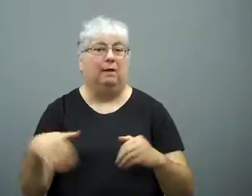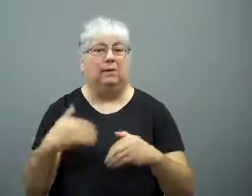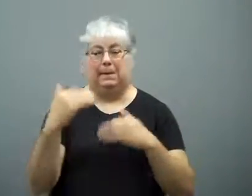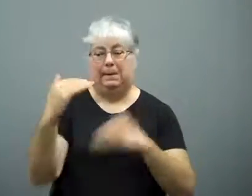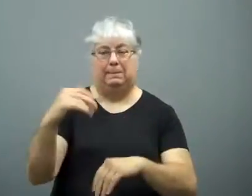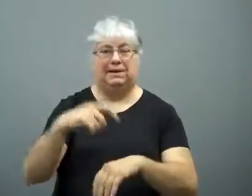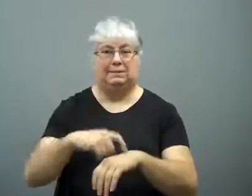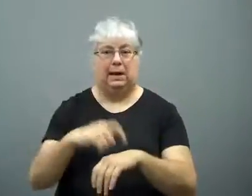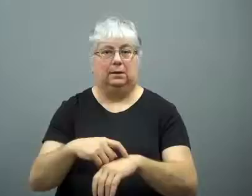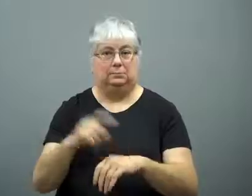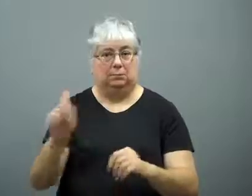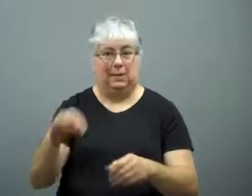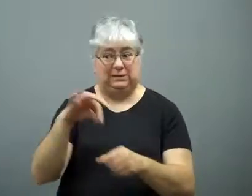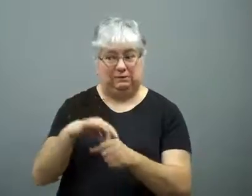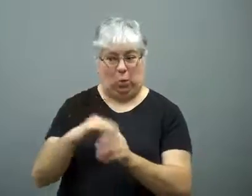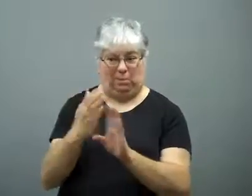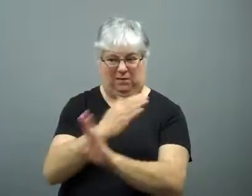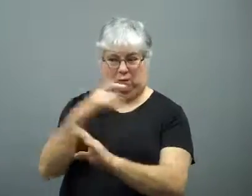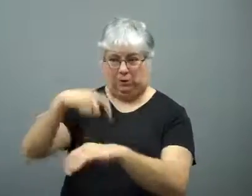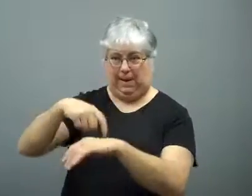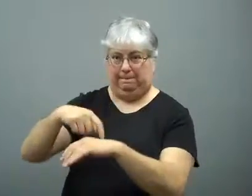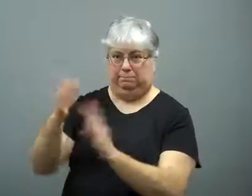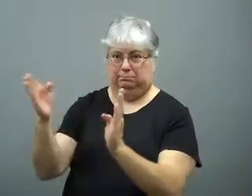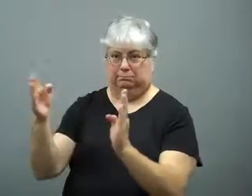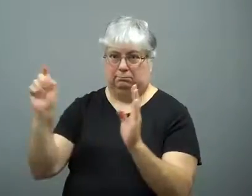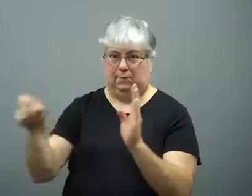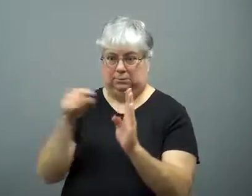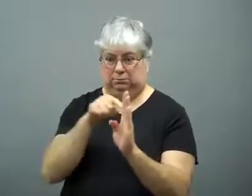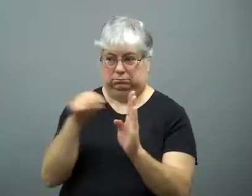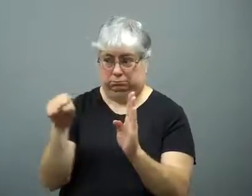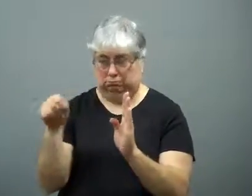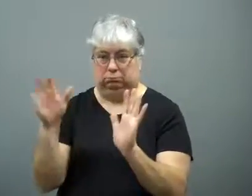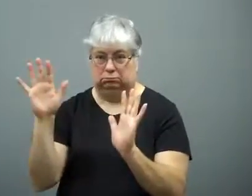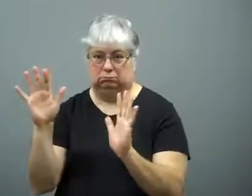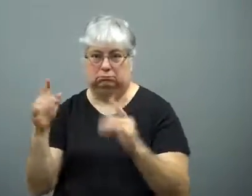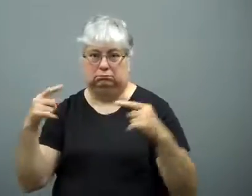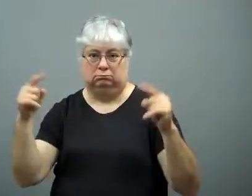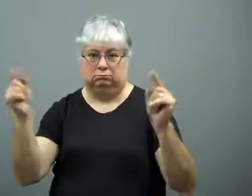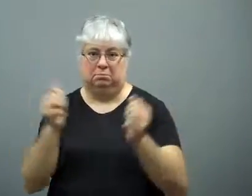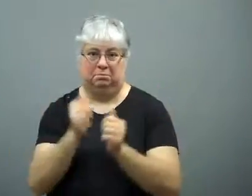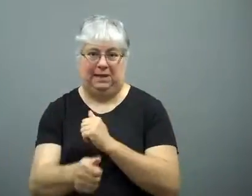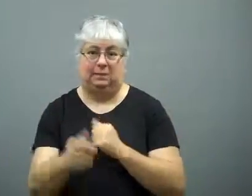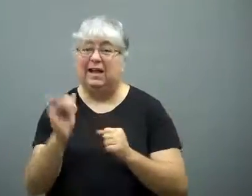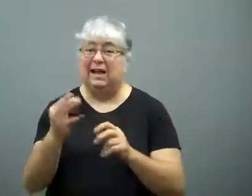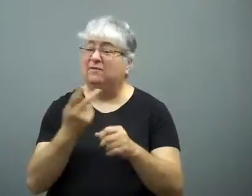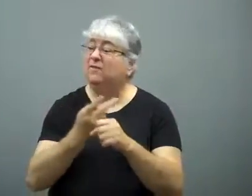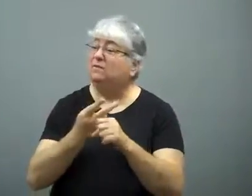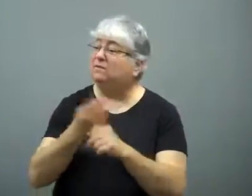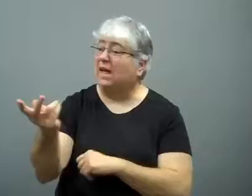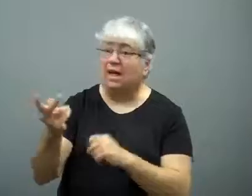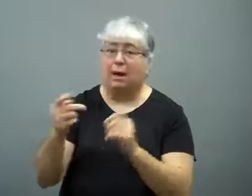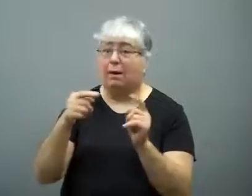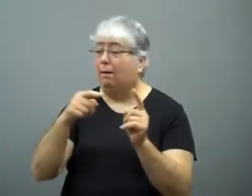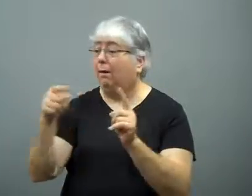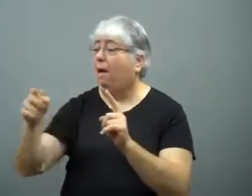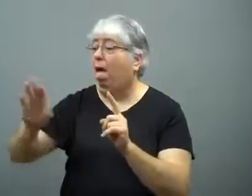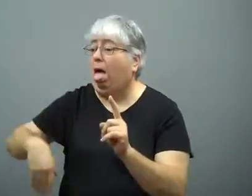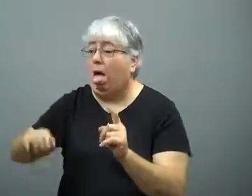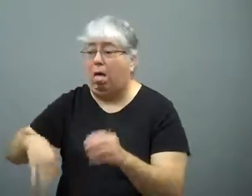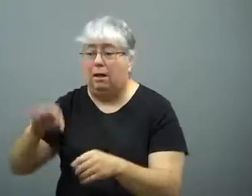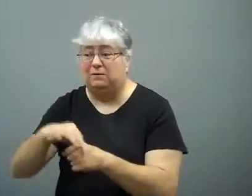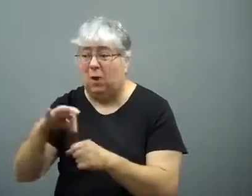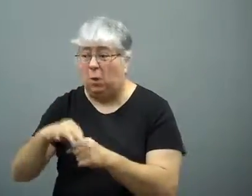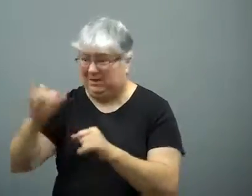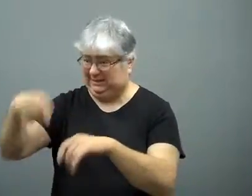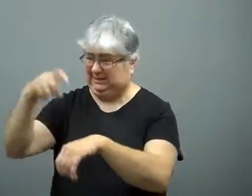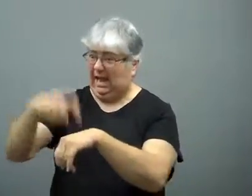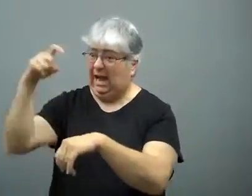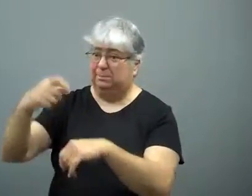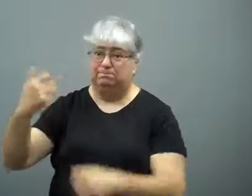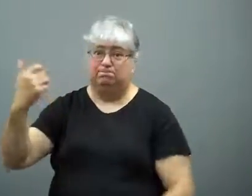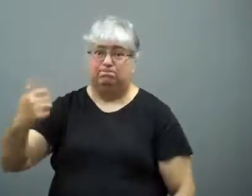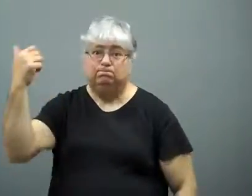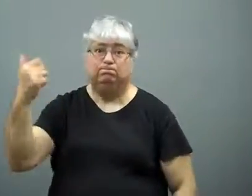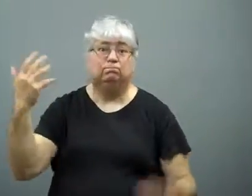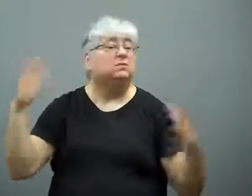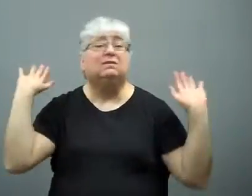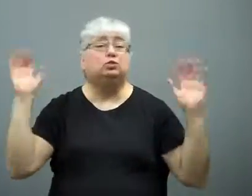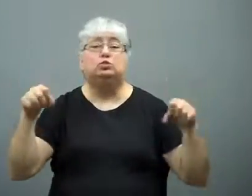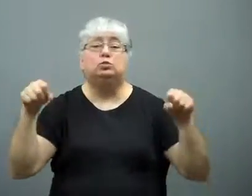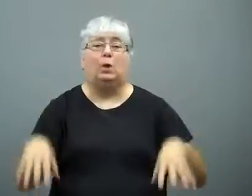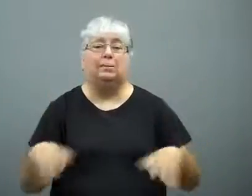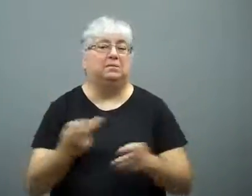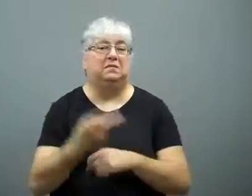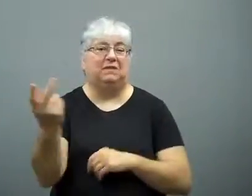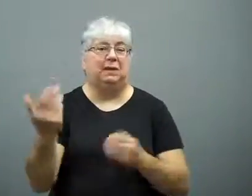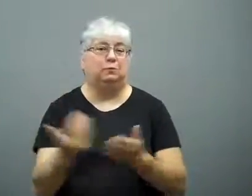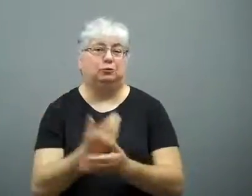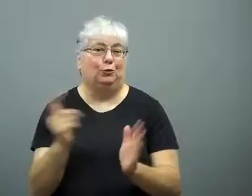there's usually a deadline. The bill has to be voted on before that time to pass.